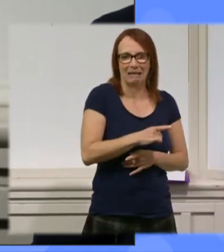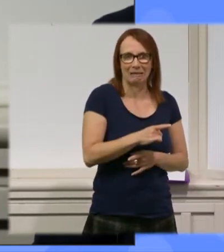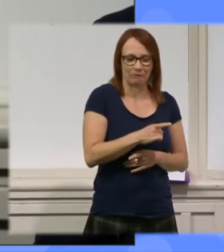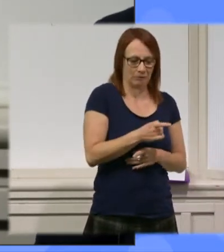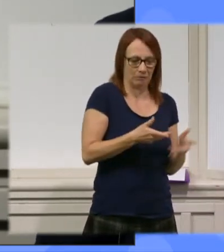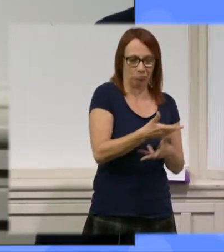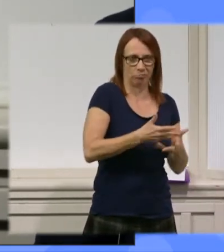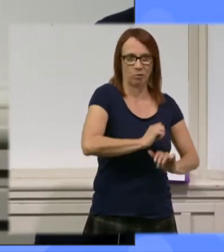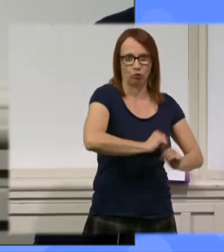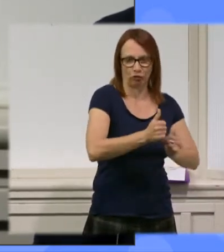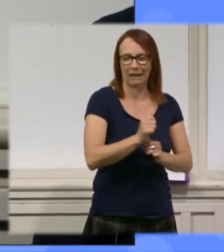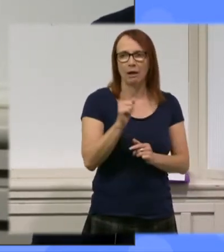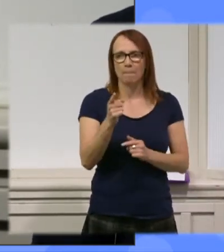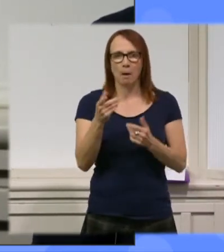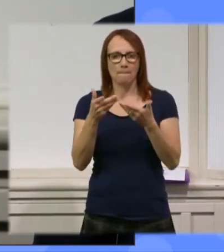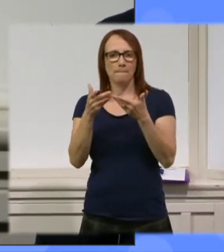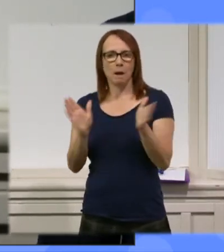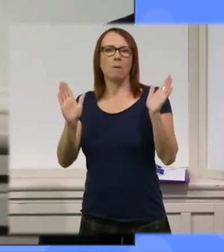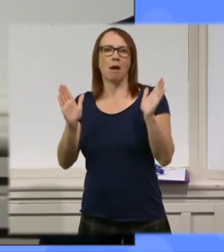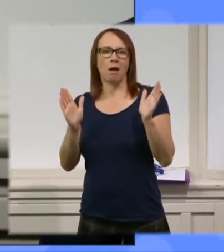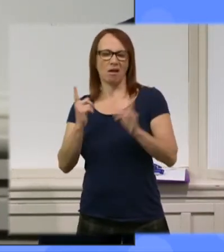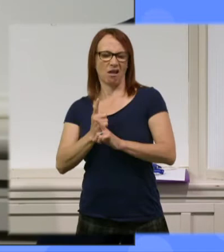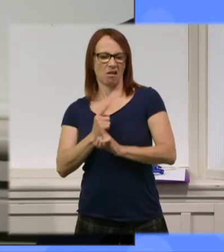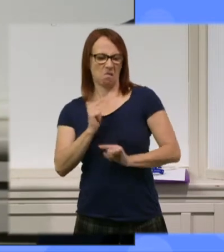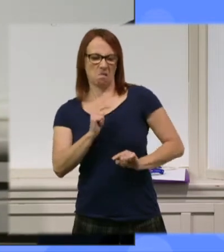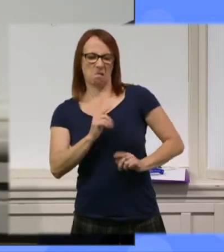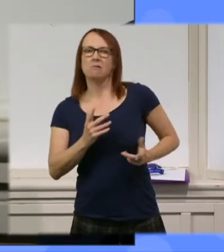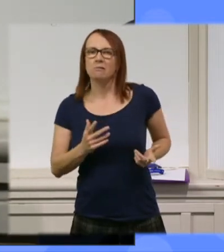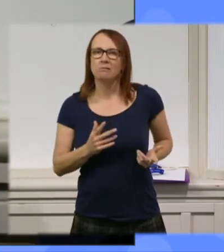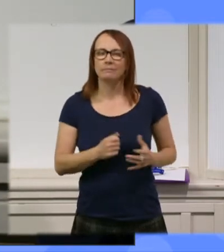know on a kind of day to day basis but I really do think there is has been